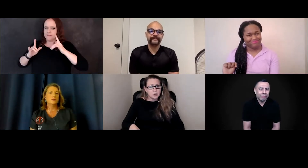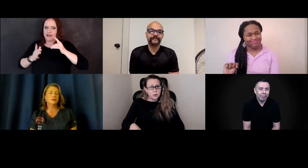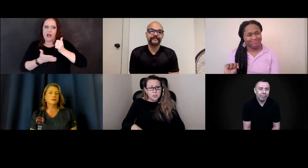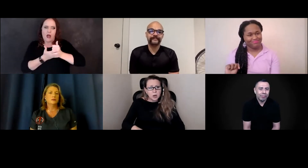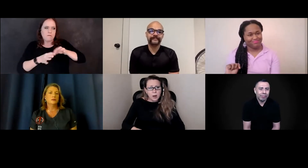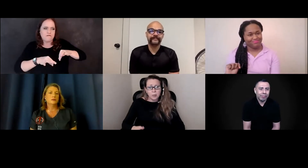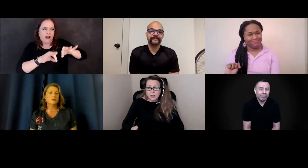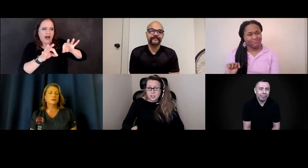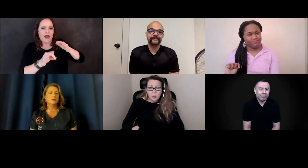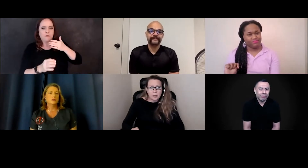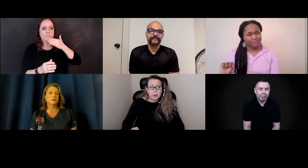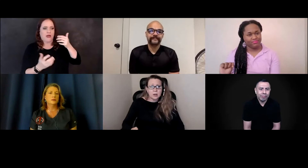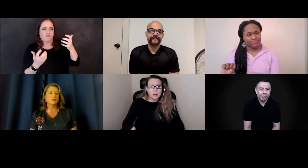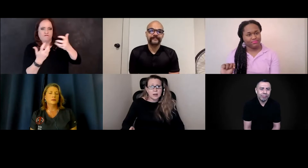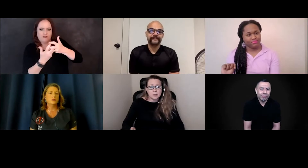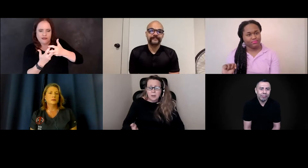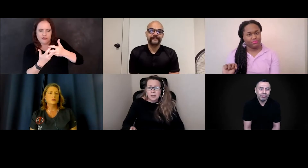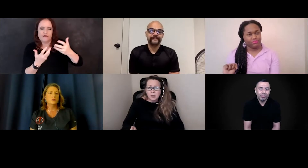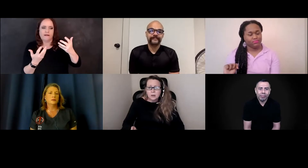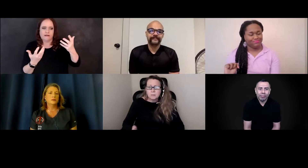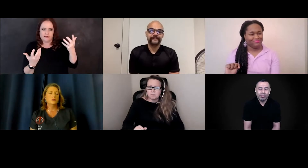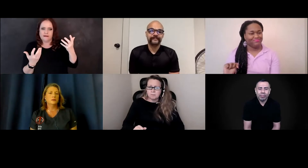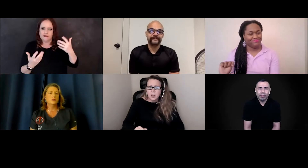So if you show up, we can show up and realize maybe, hmm, we need to find an interpreter